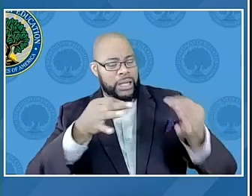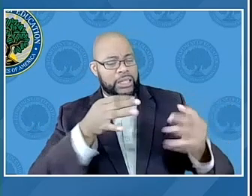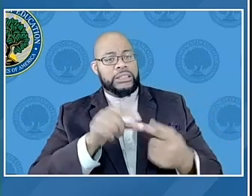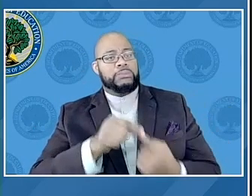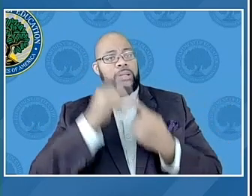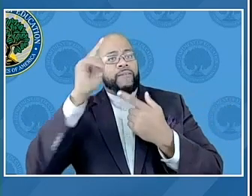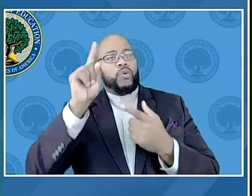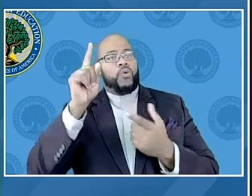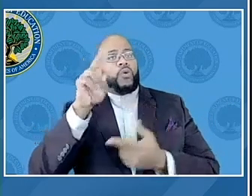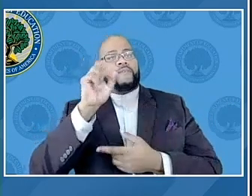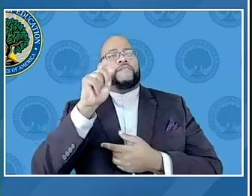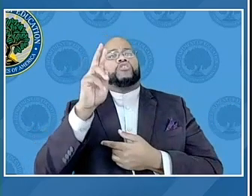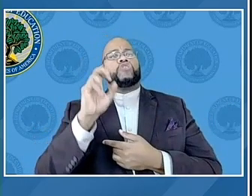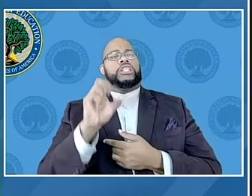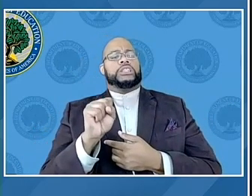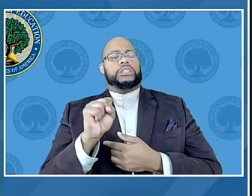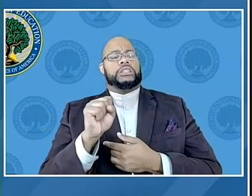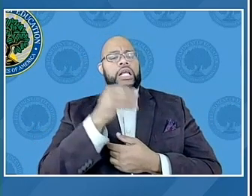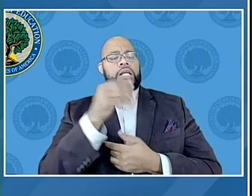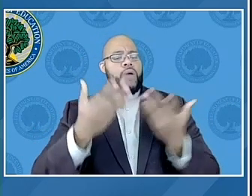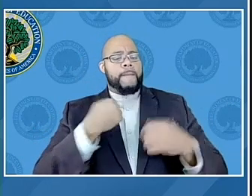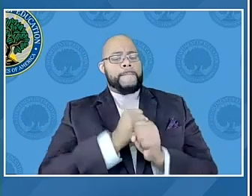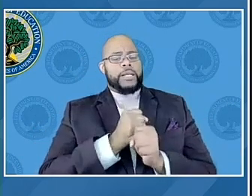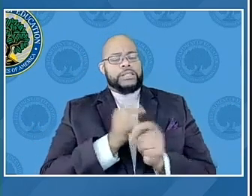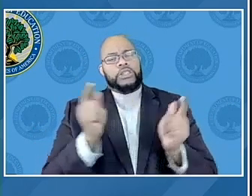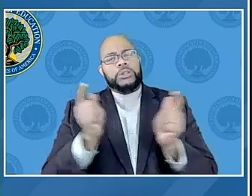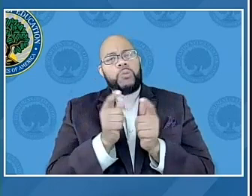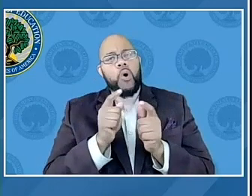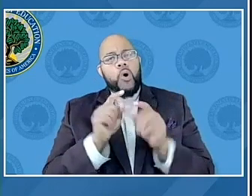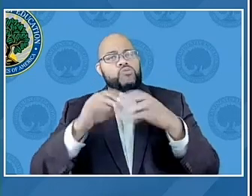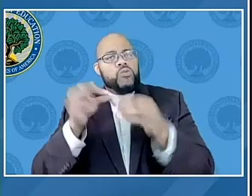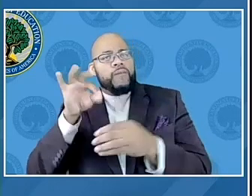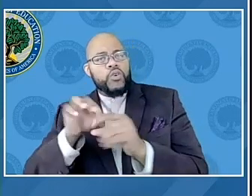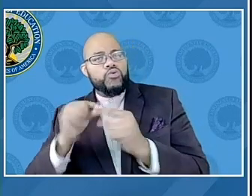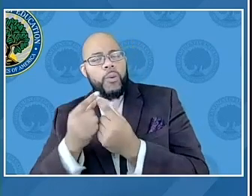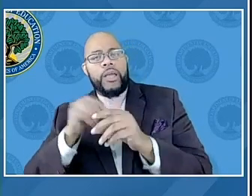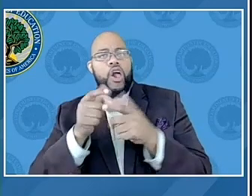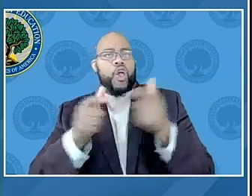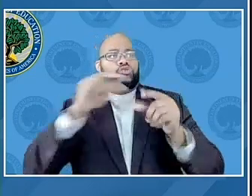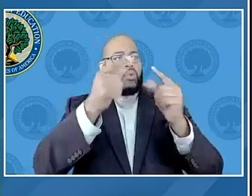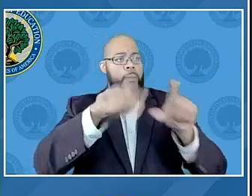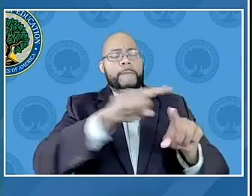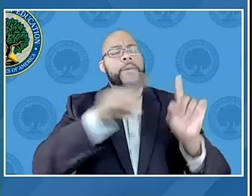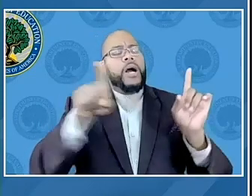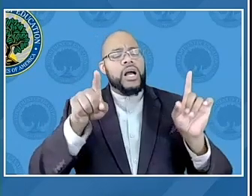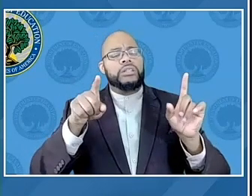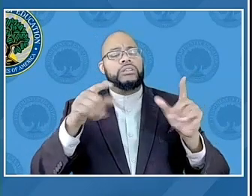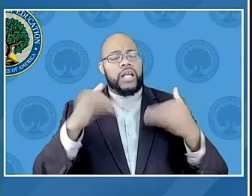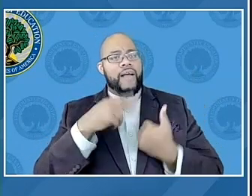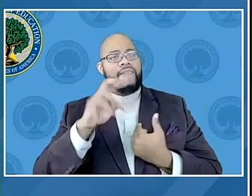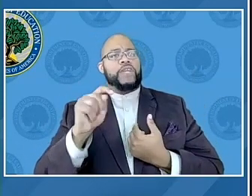And it probably makes up a smaller constituency within the larger group. They're veterans who either commission out